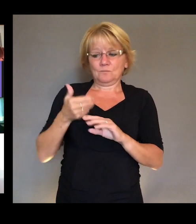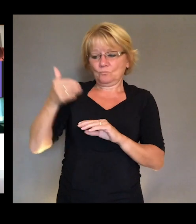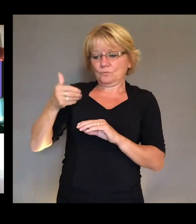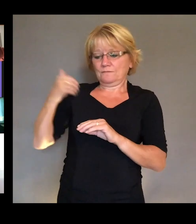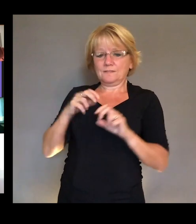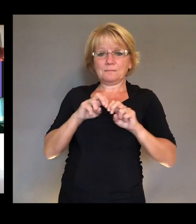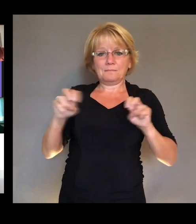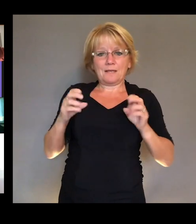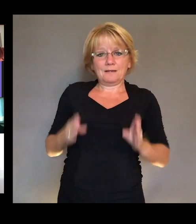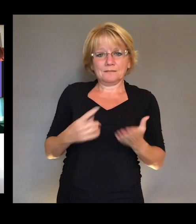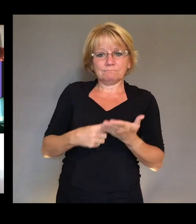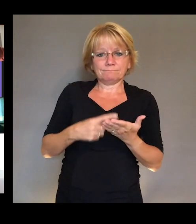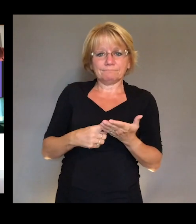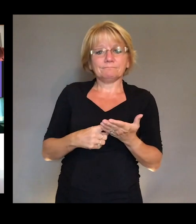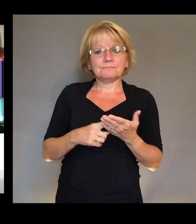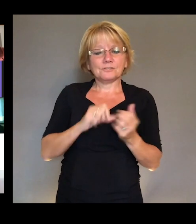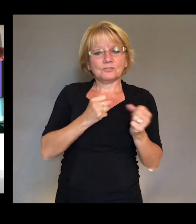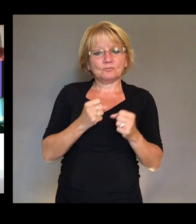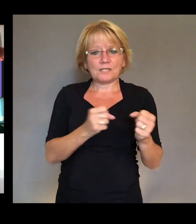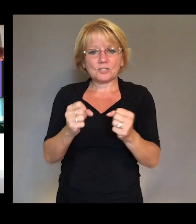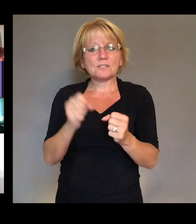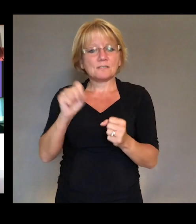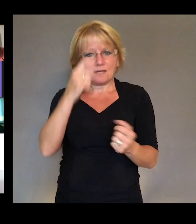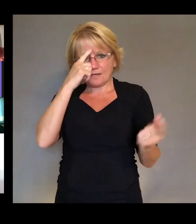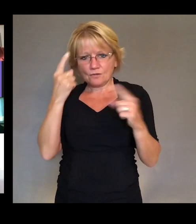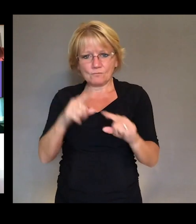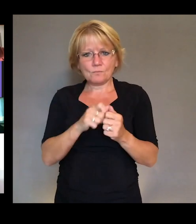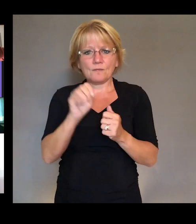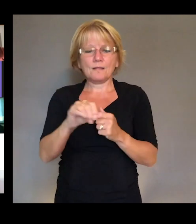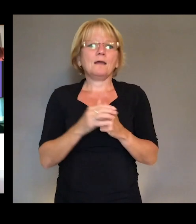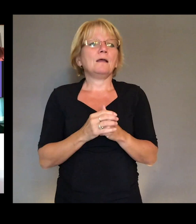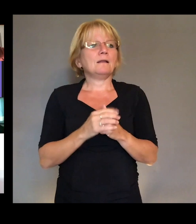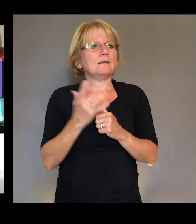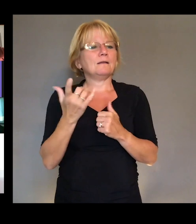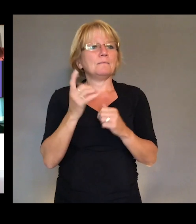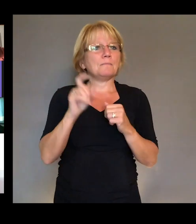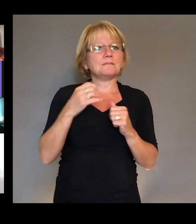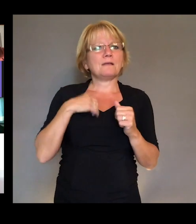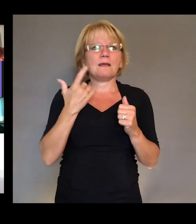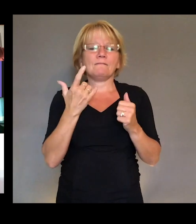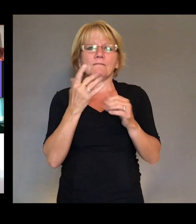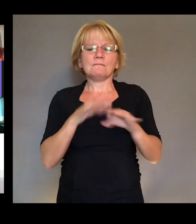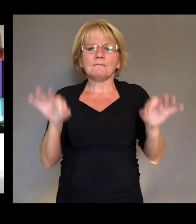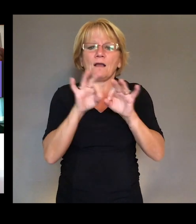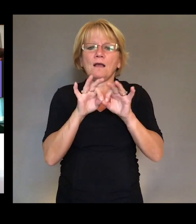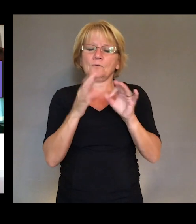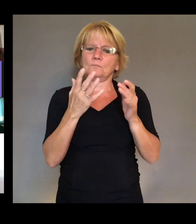that the panelists have emphasized. The idea that, you know, the content has to be meaningful. It cannot be whitewashed.